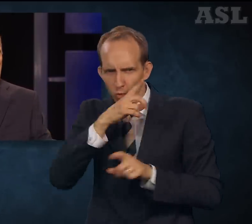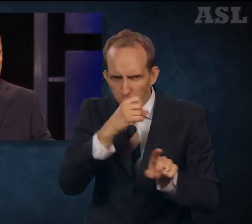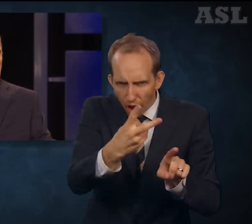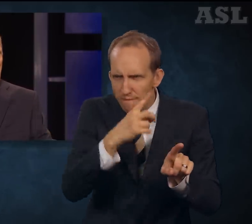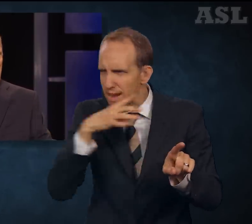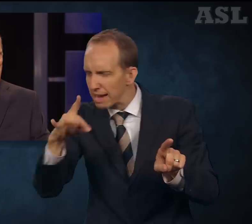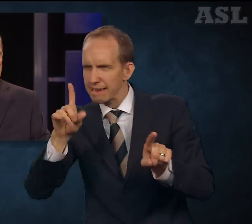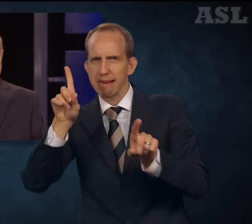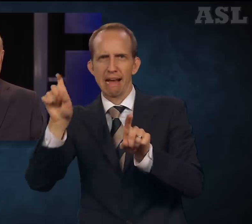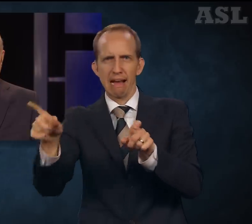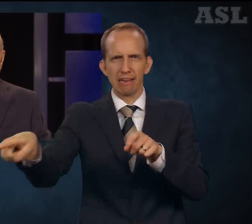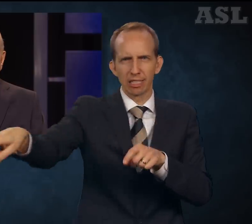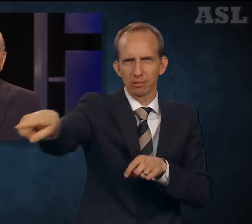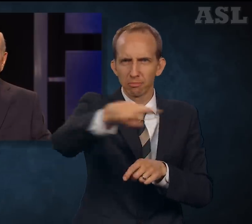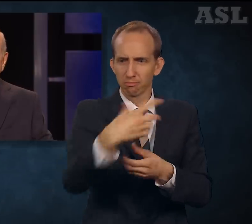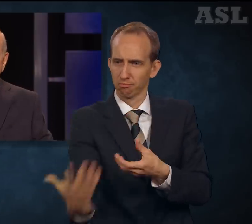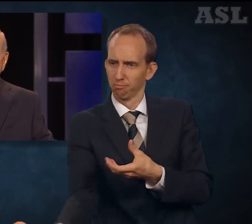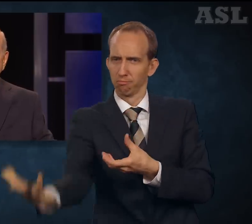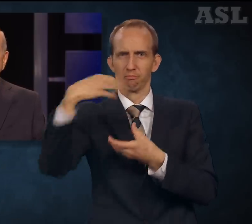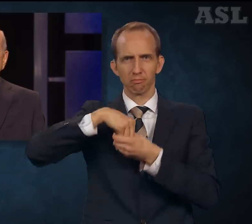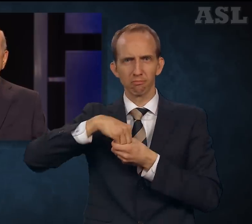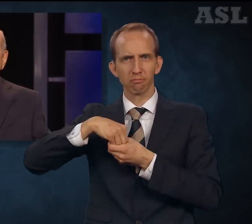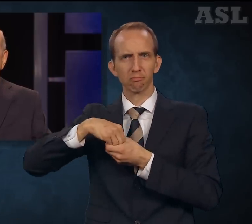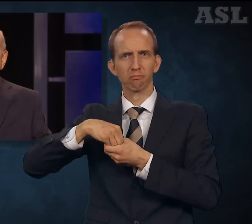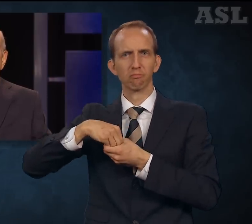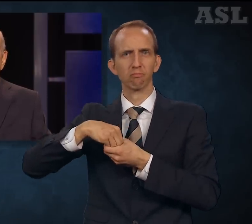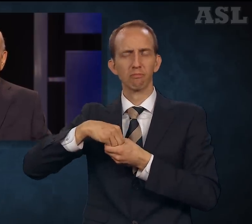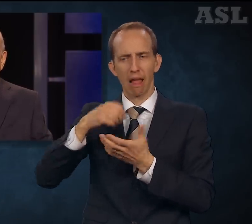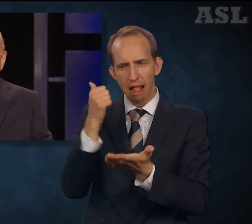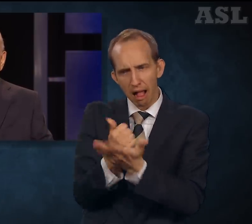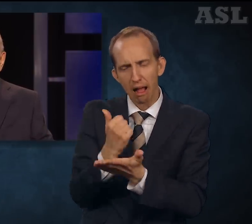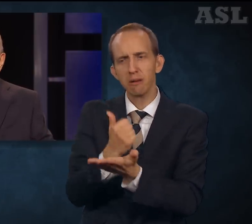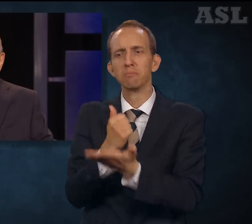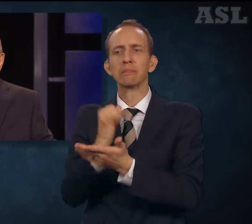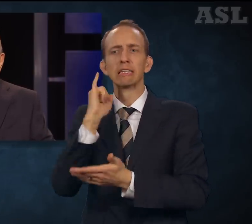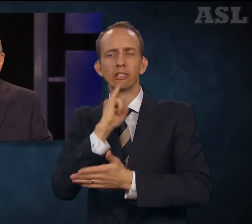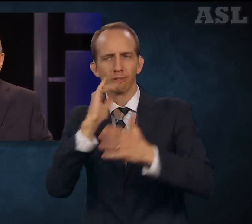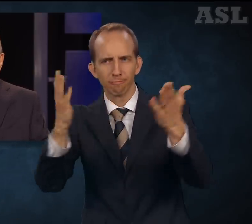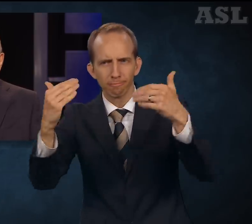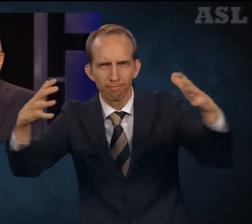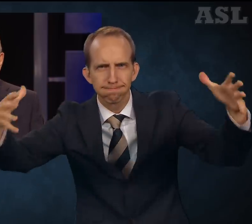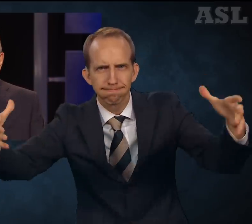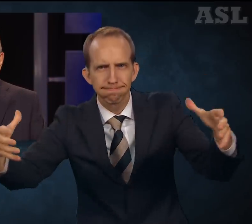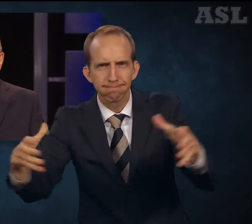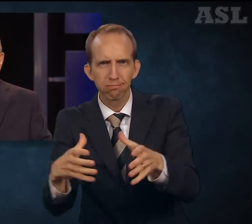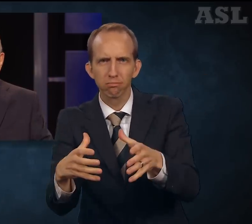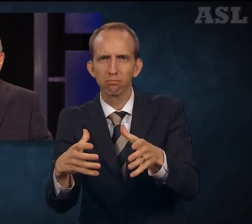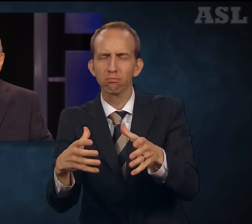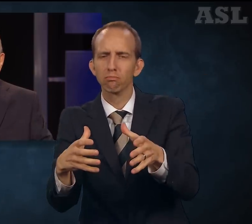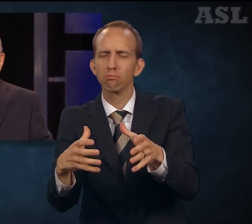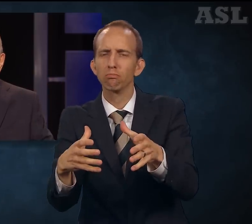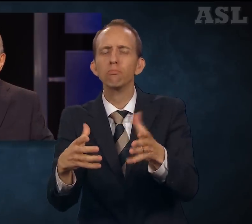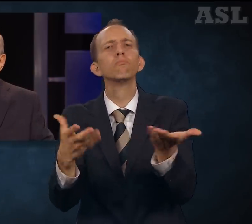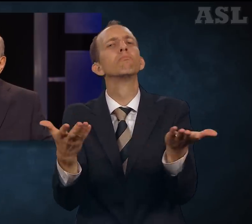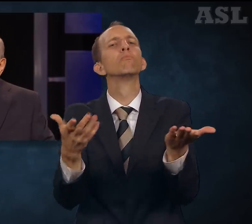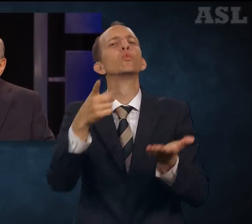INVITED EVERY 12- TO